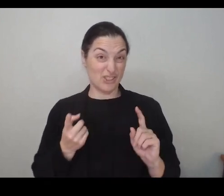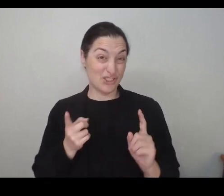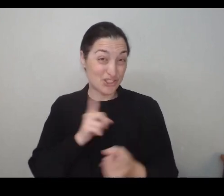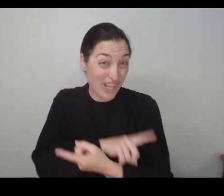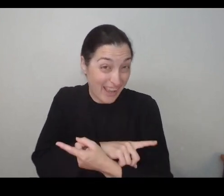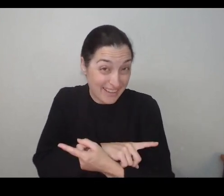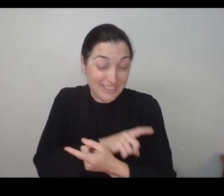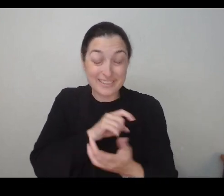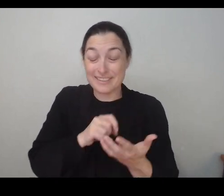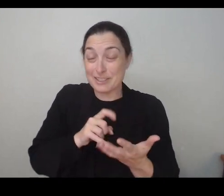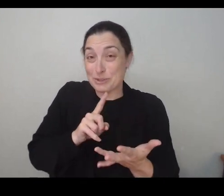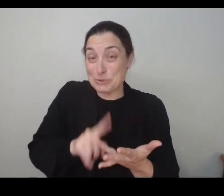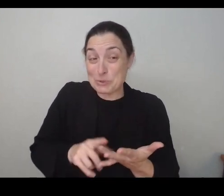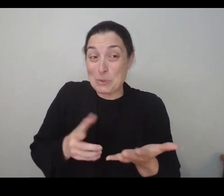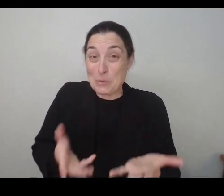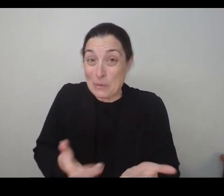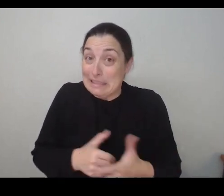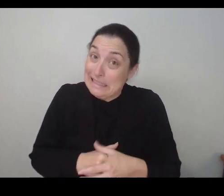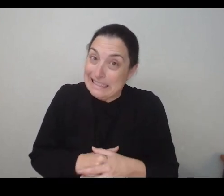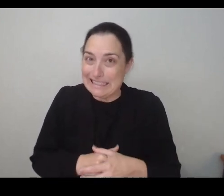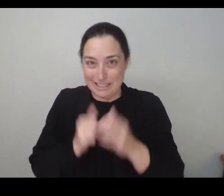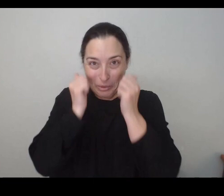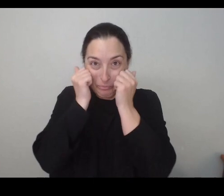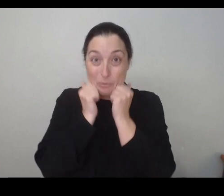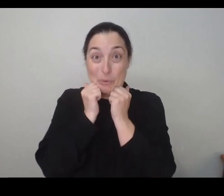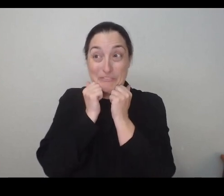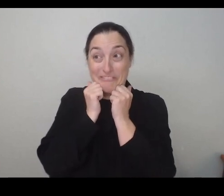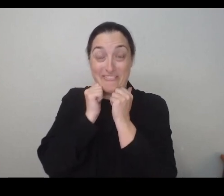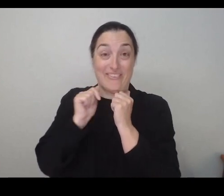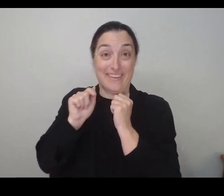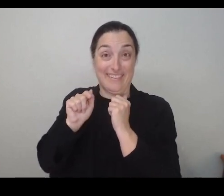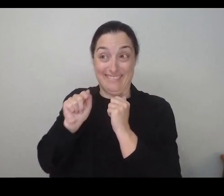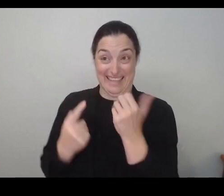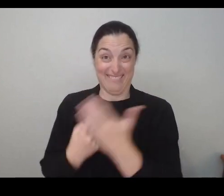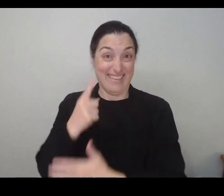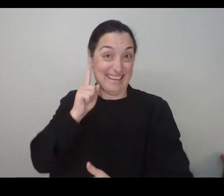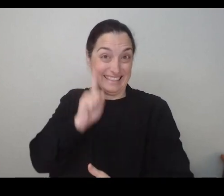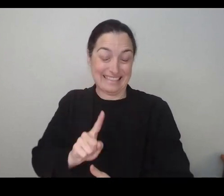So, it proves that it makes a lot of effect on me. So excuse me if it'll be maybe a little bit confused,